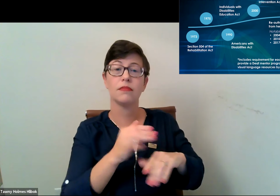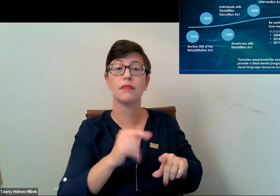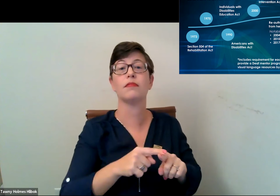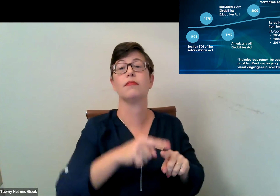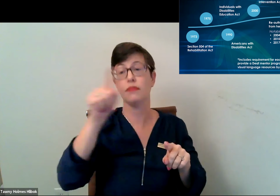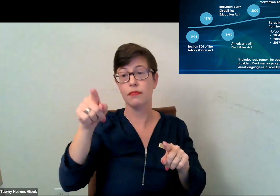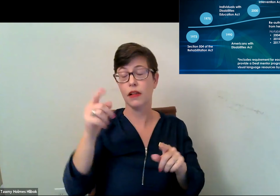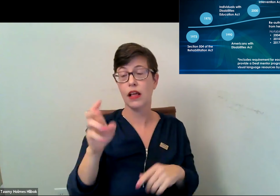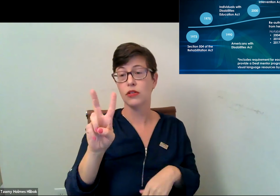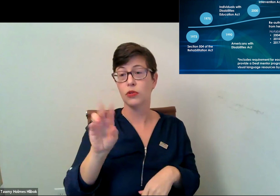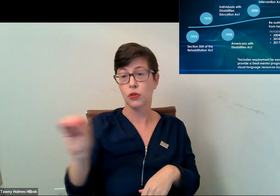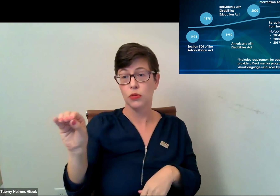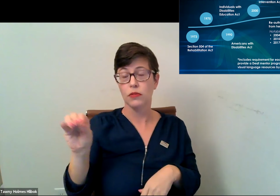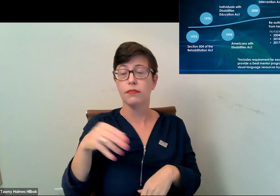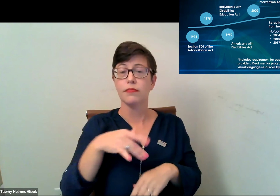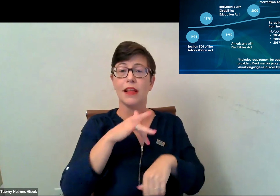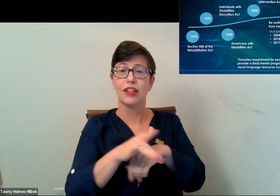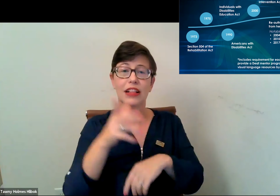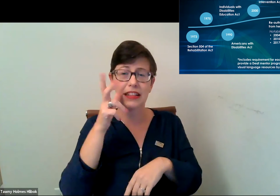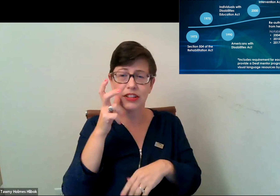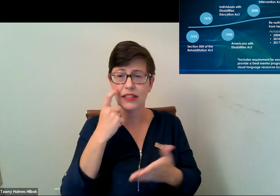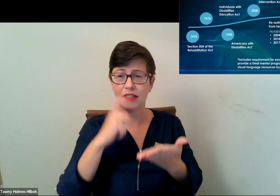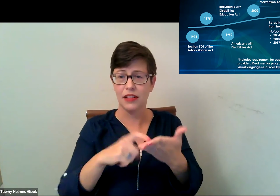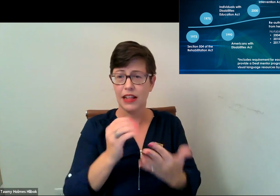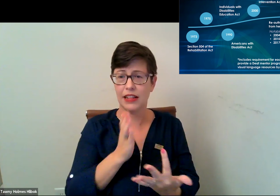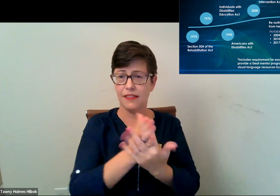we see these improvements being made over the decades, then in the year 2000 that